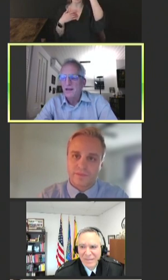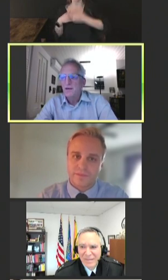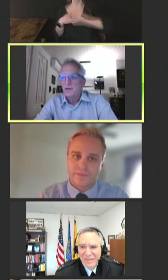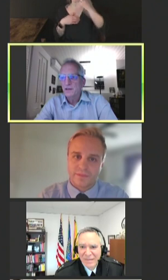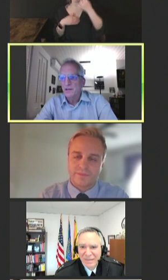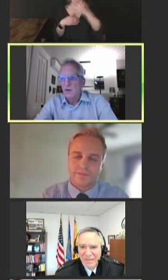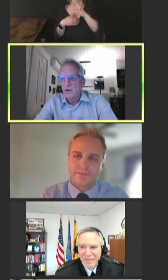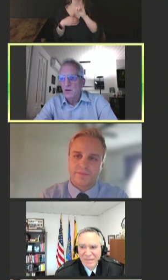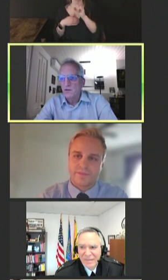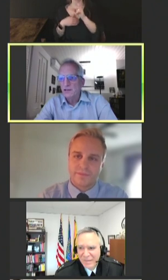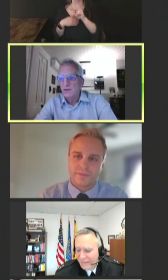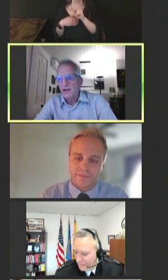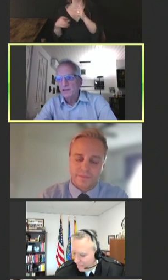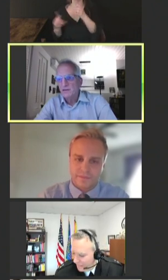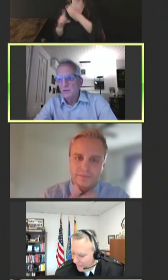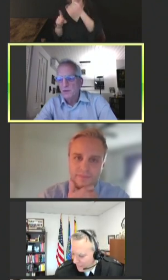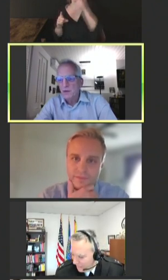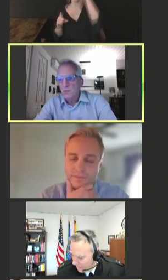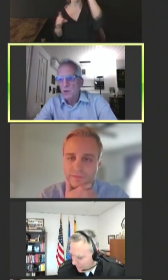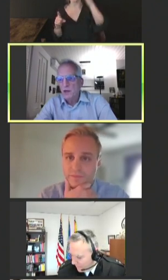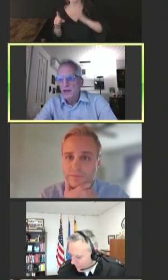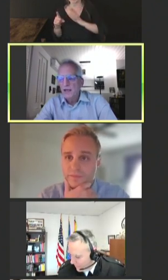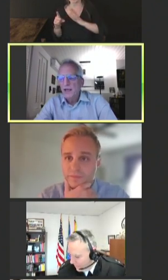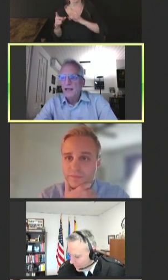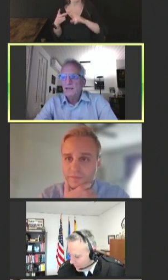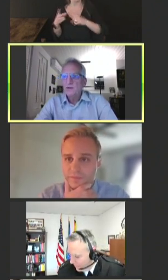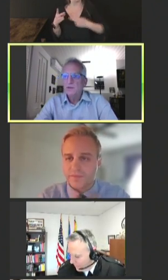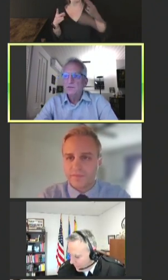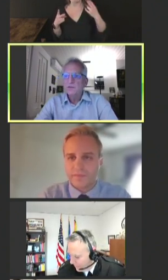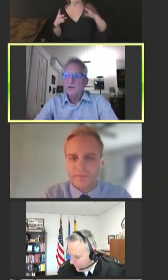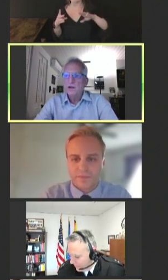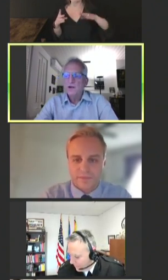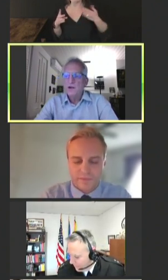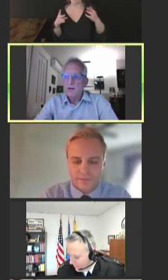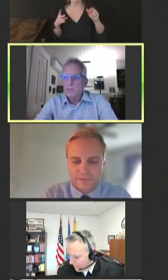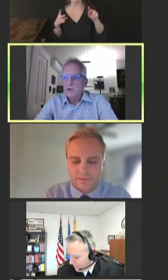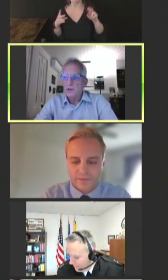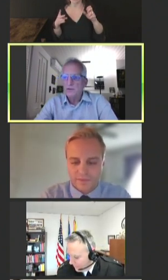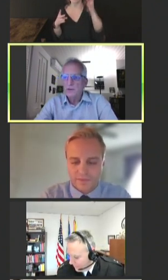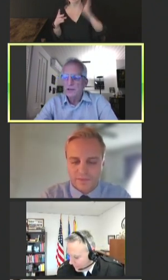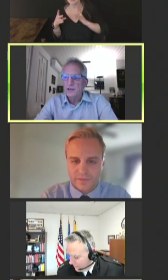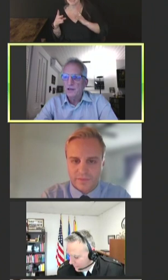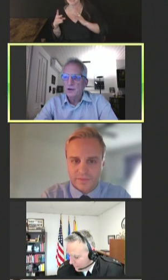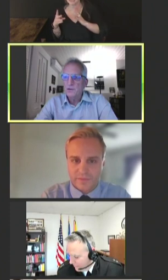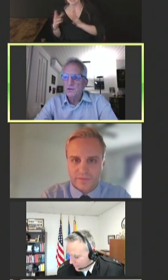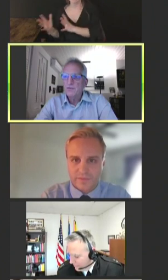whereas Long-COVID affects women more and, in terms of the numbers where acute